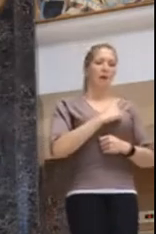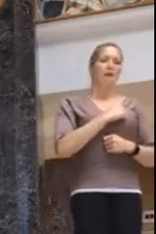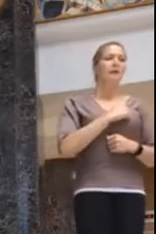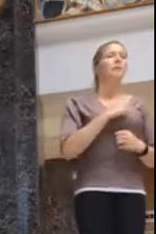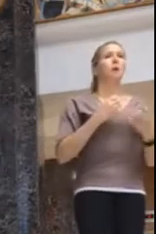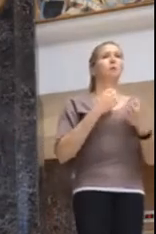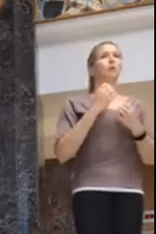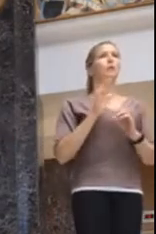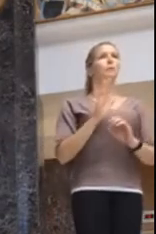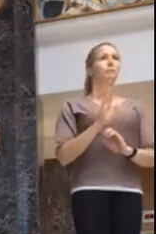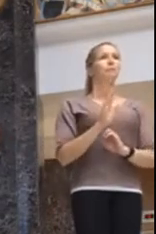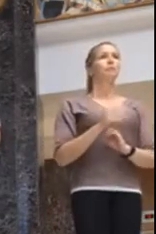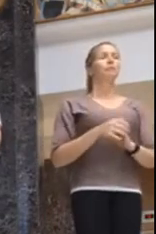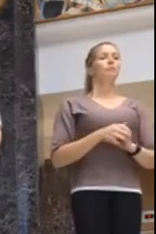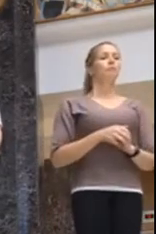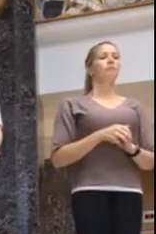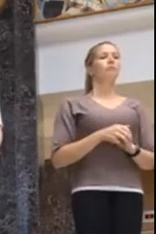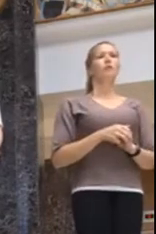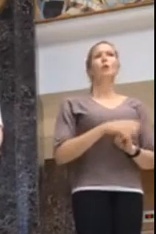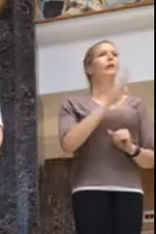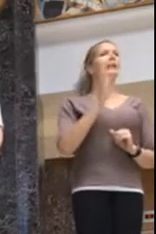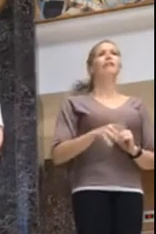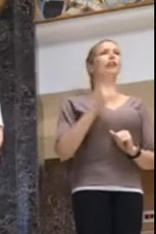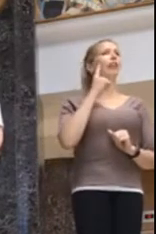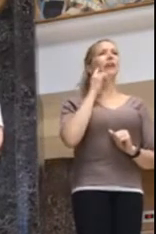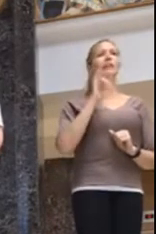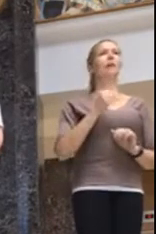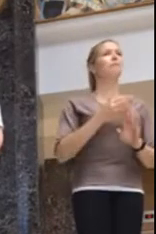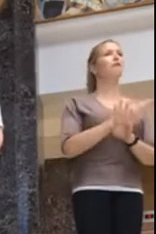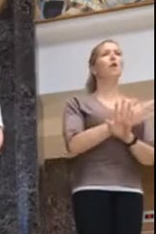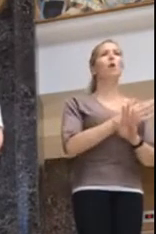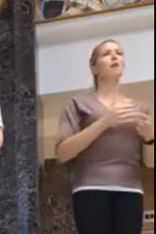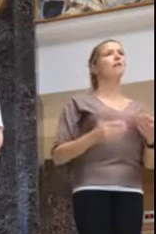That's not something you should have to think about in a country like Canada